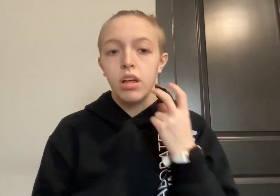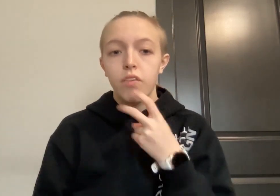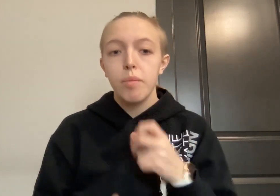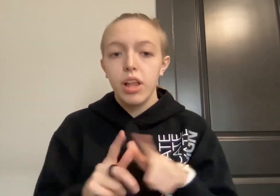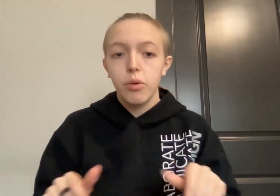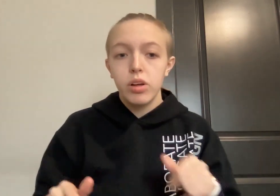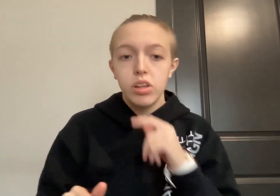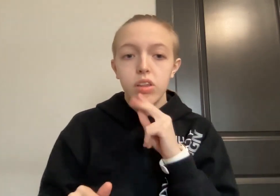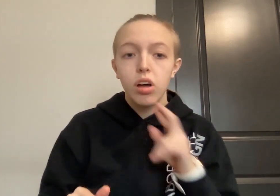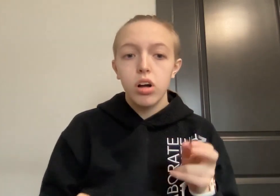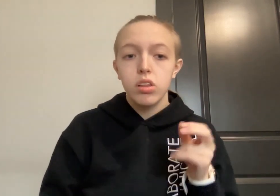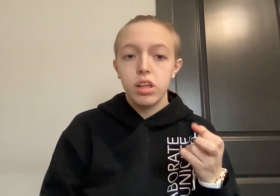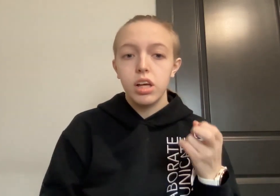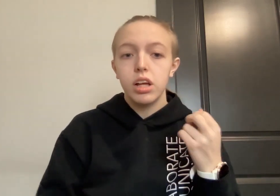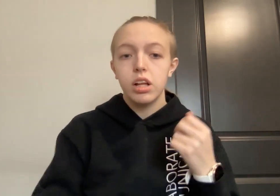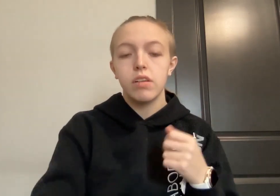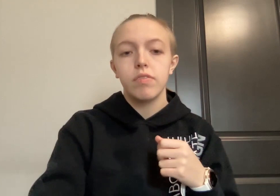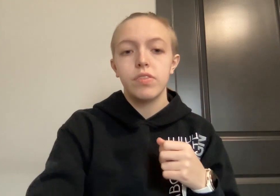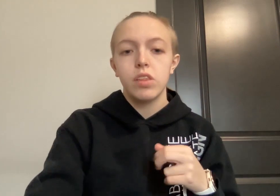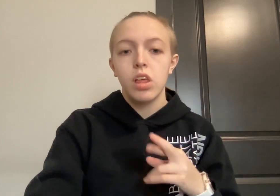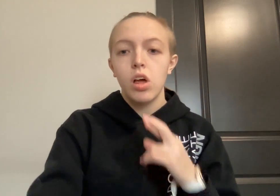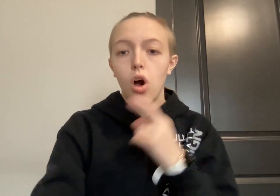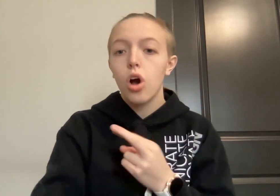Verbal languages are seen as the